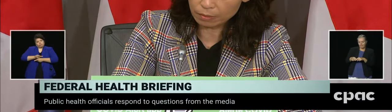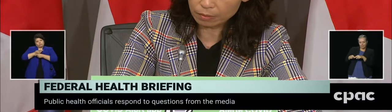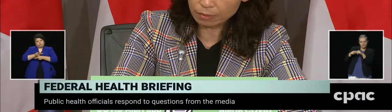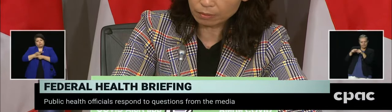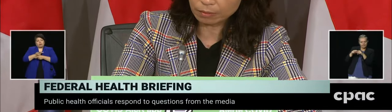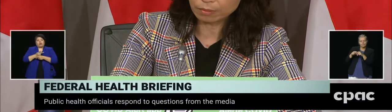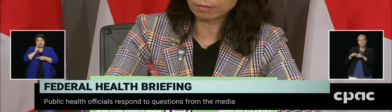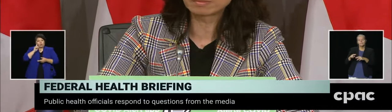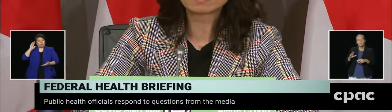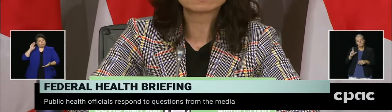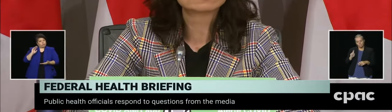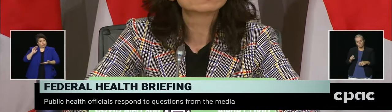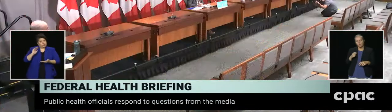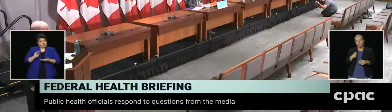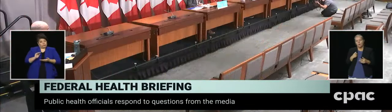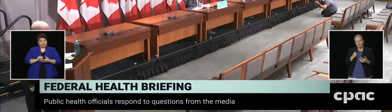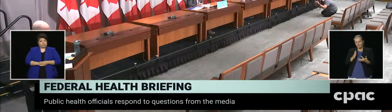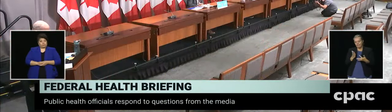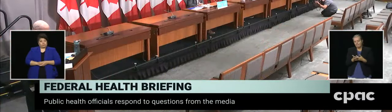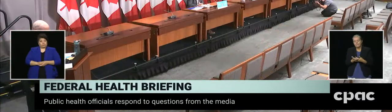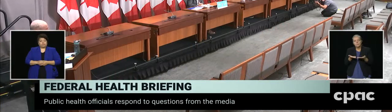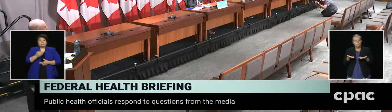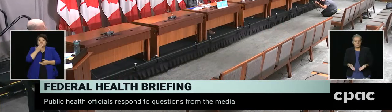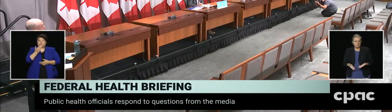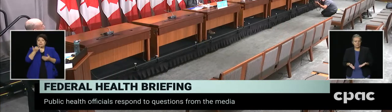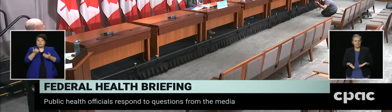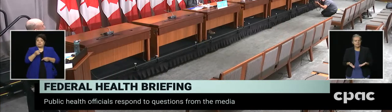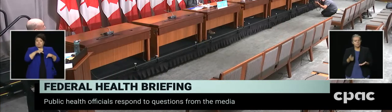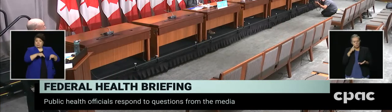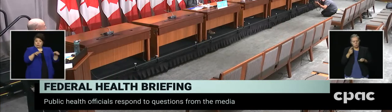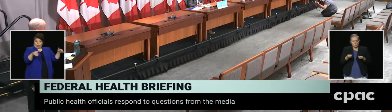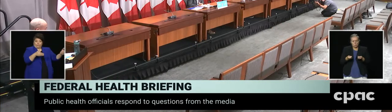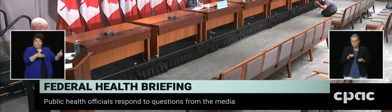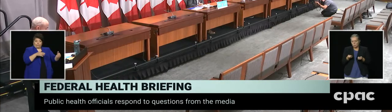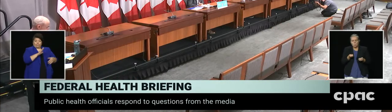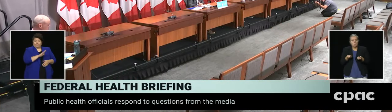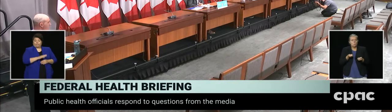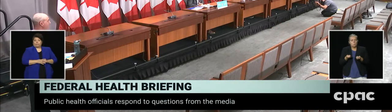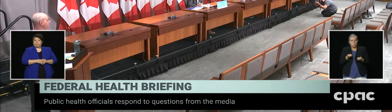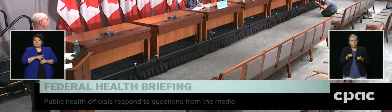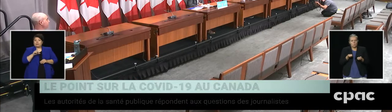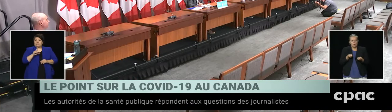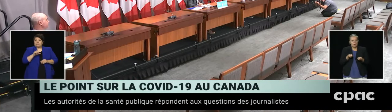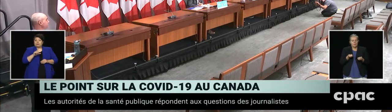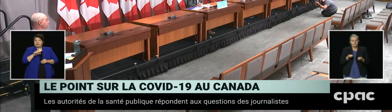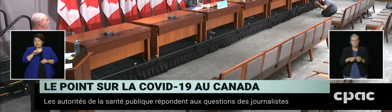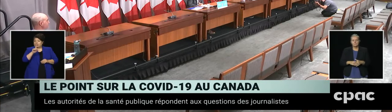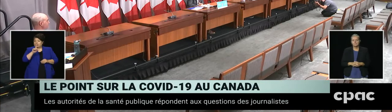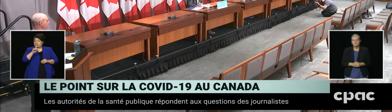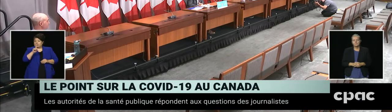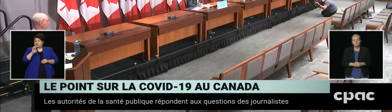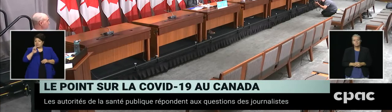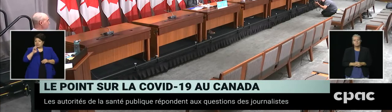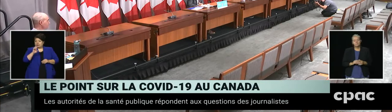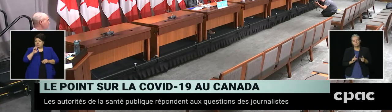DOWN. THANK YOU, MERCI. WE'LL NOW COME BACK TO THE ROOM.